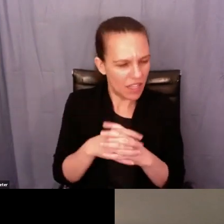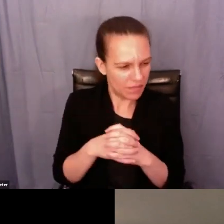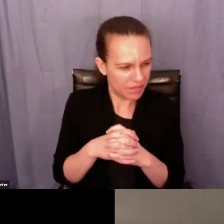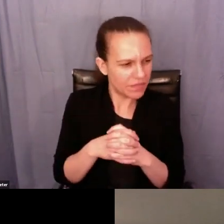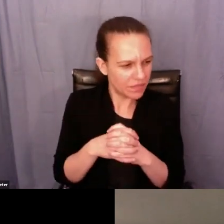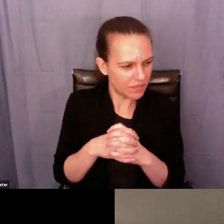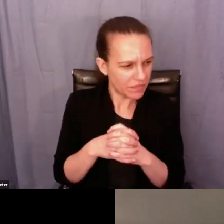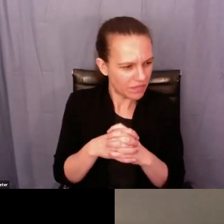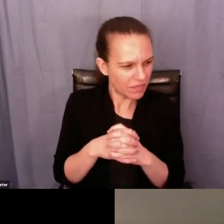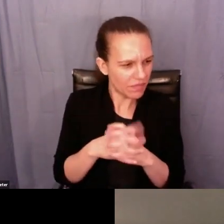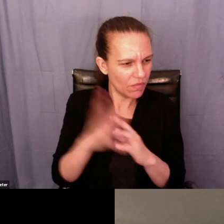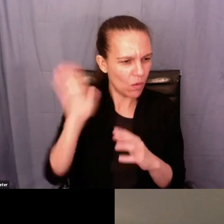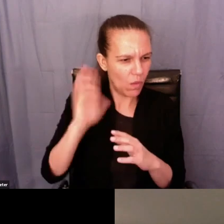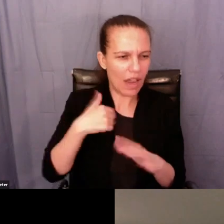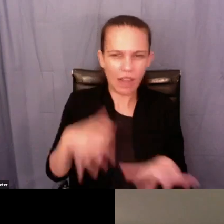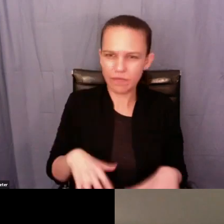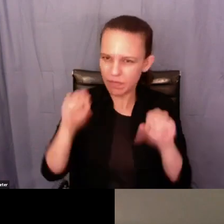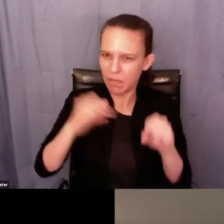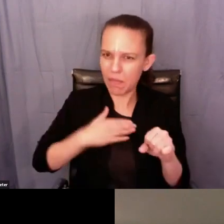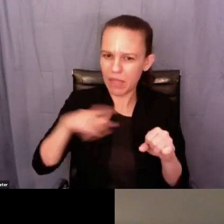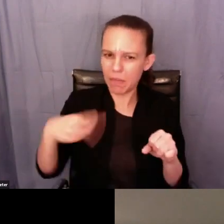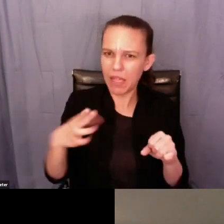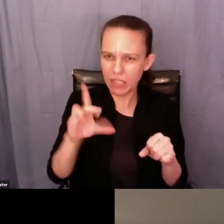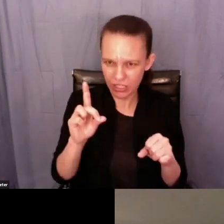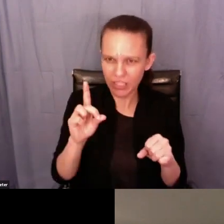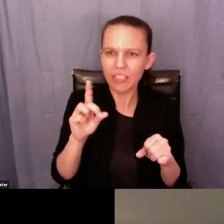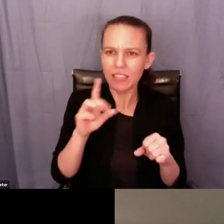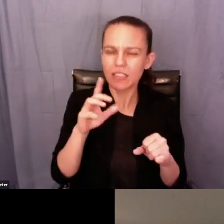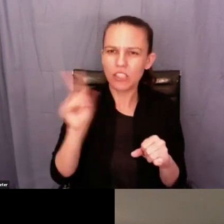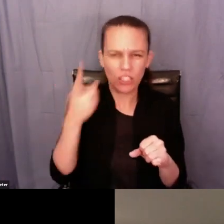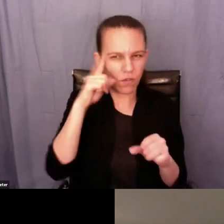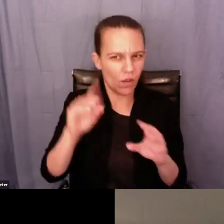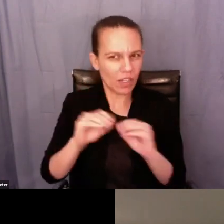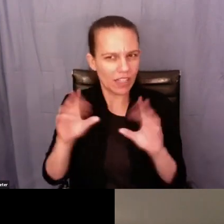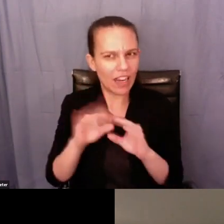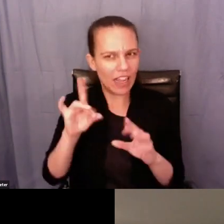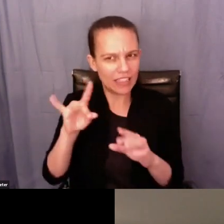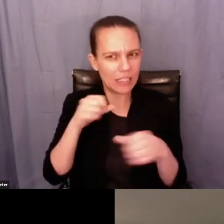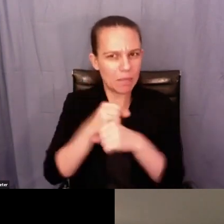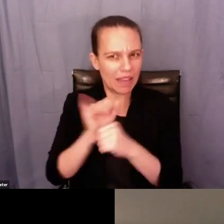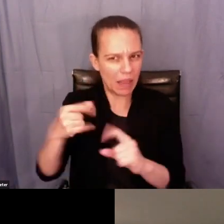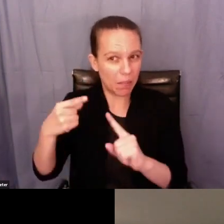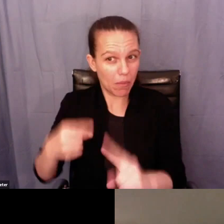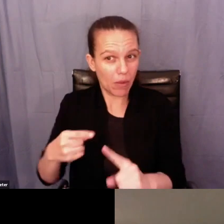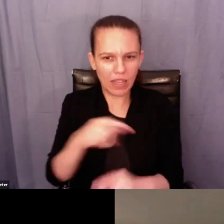was doing my PhD just to to be clear and then Culioli if you are aware of him